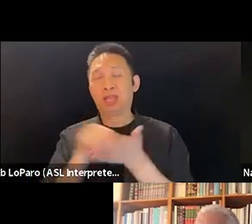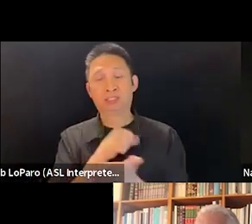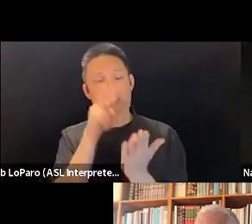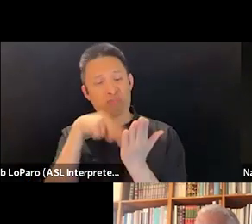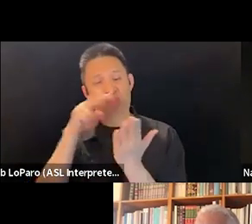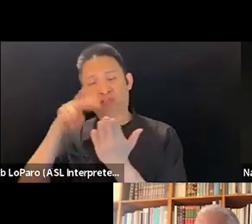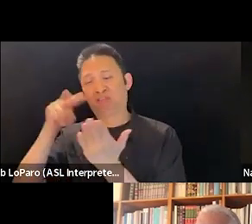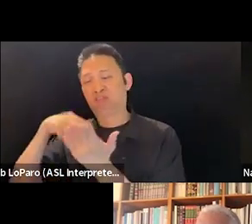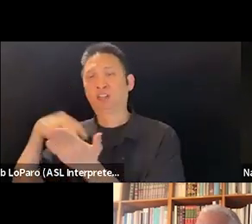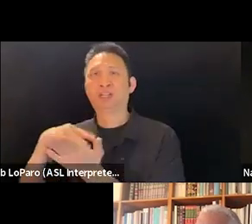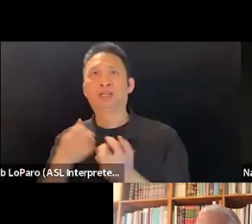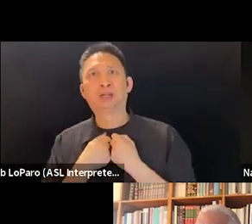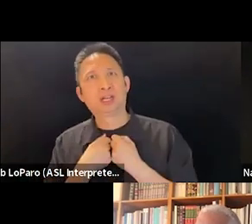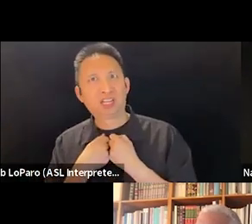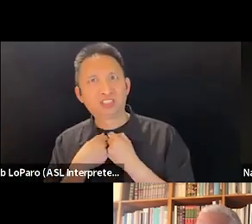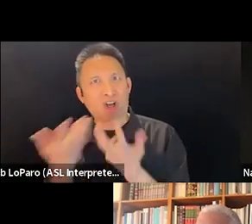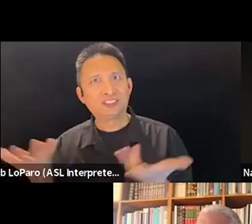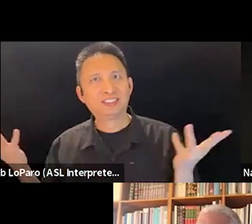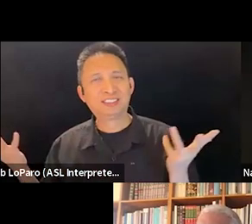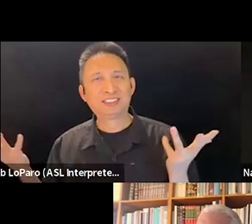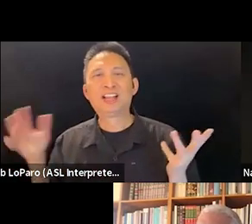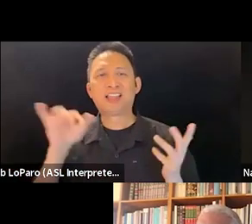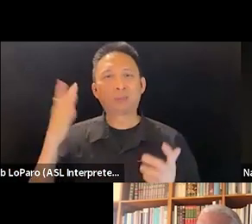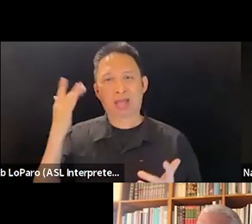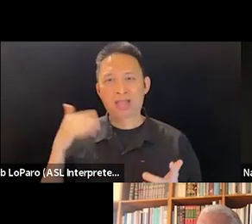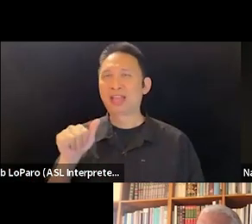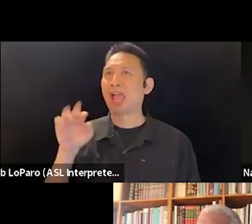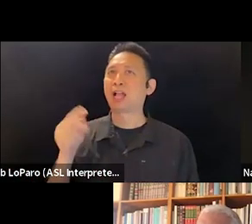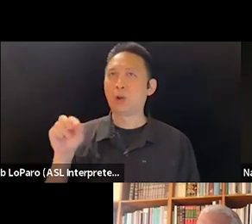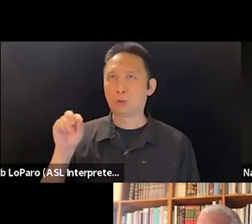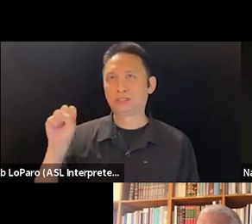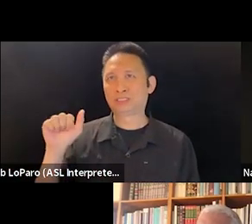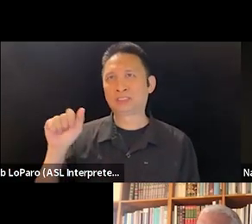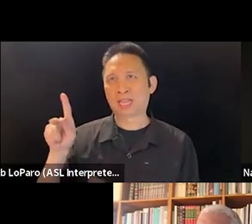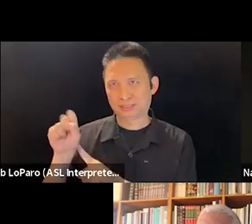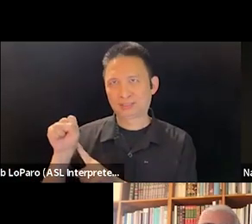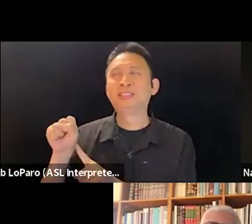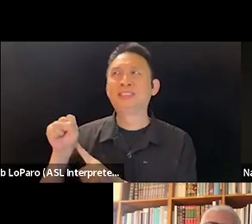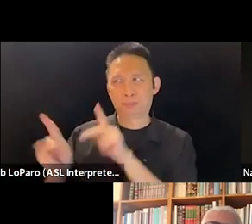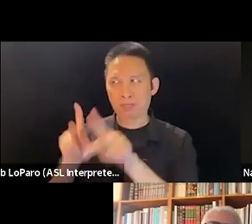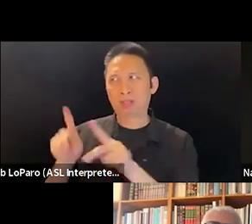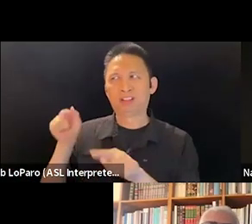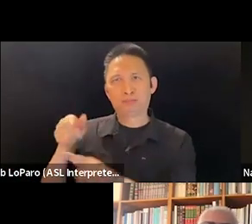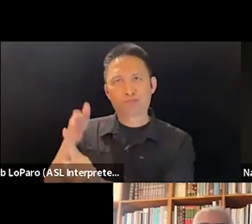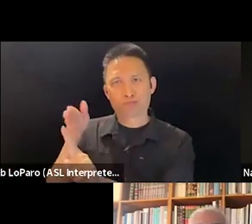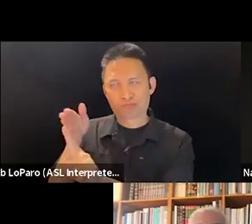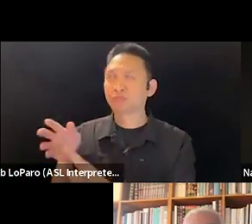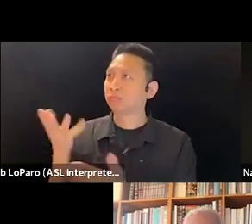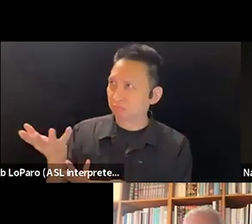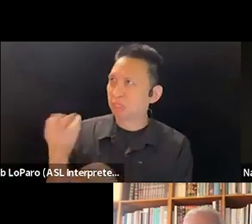This is the reason I went with the Anglo Sax people. Very clear, a short presentation, but a treatment.